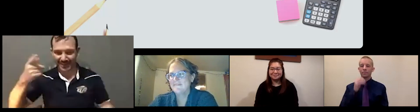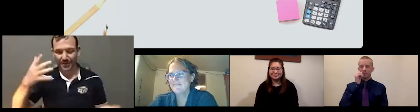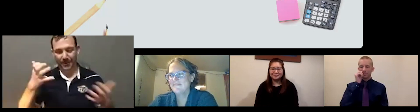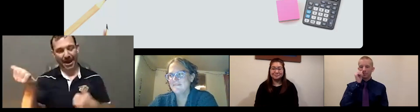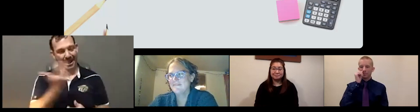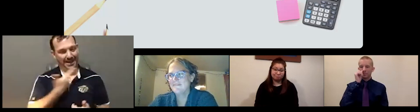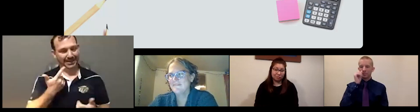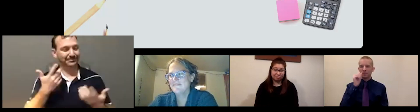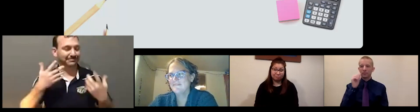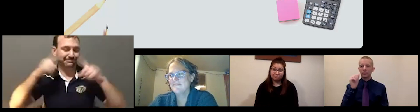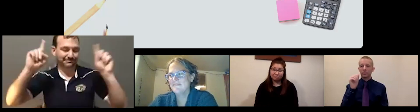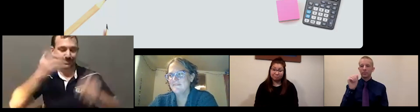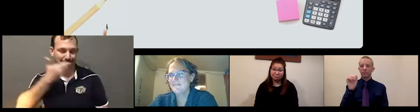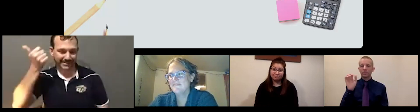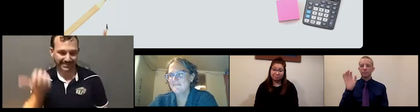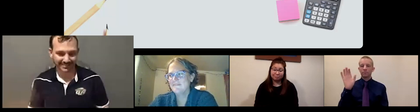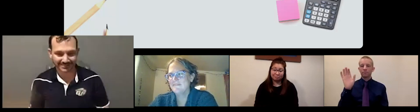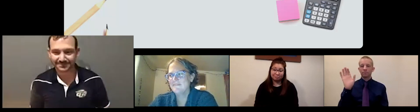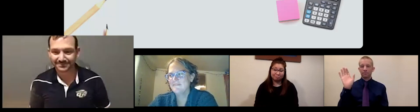We all want to do our best.